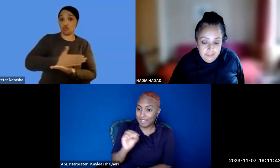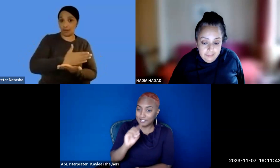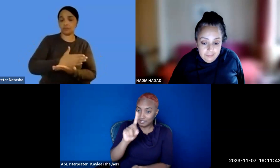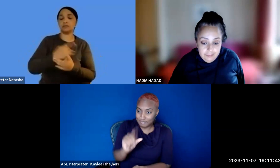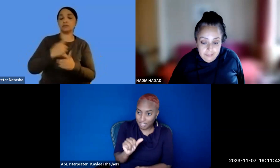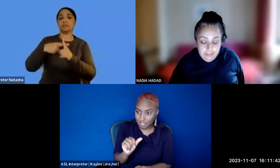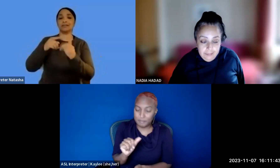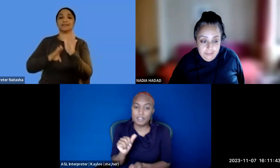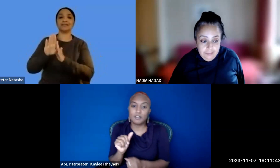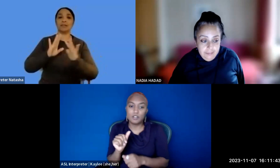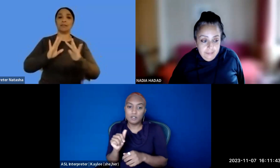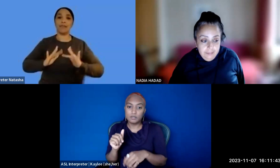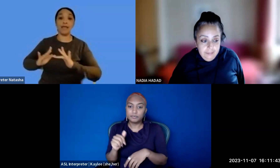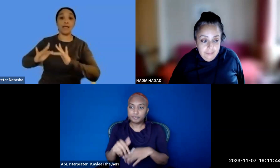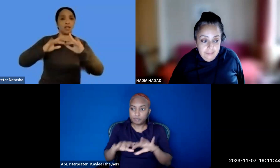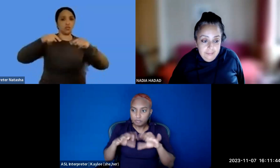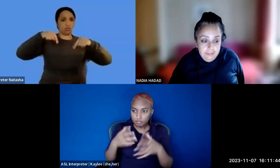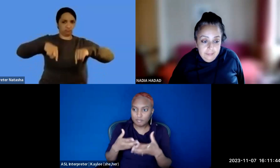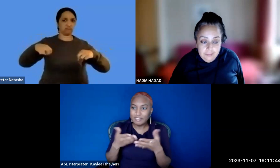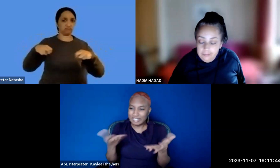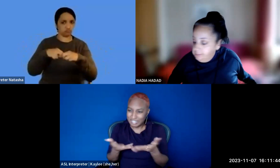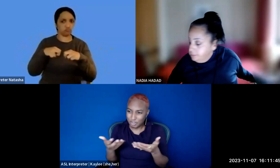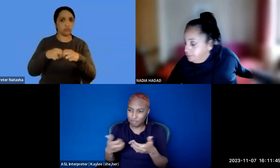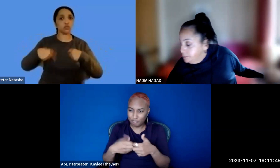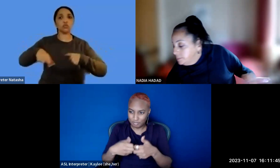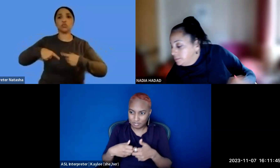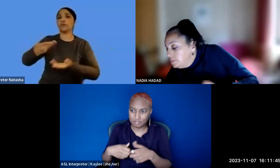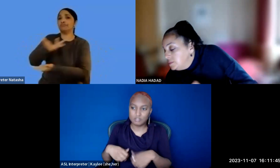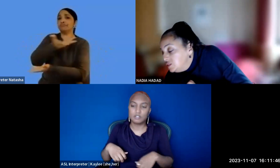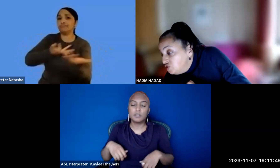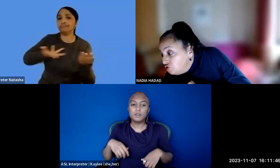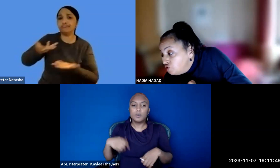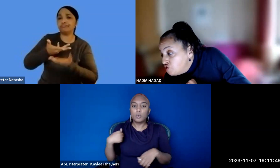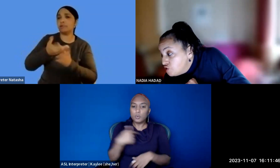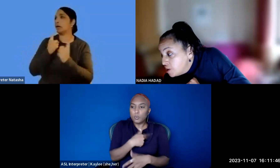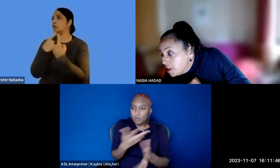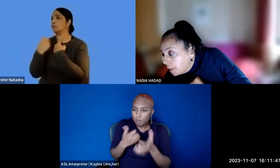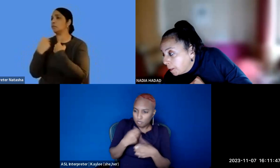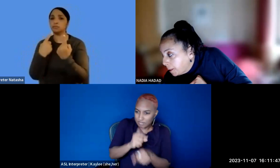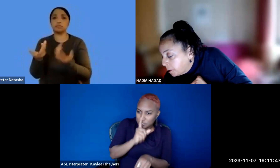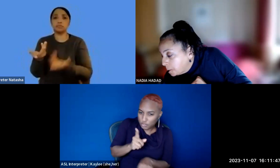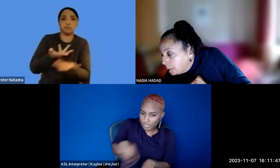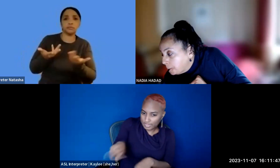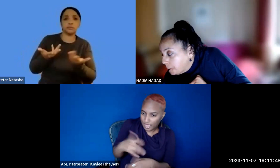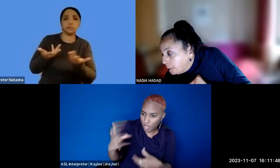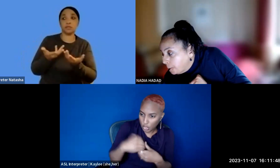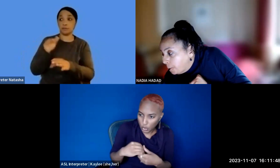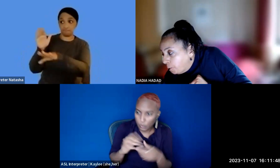We talk with them also and help to make sure they include OPDs in their work.